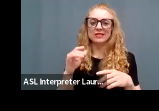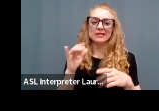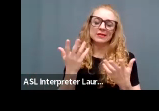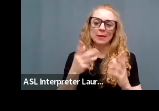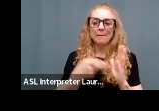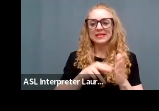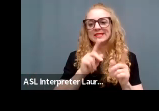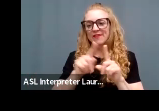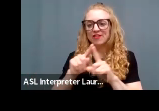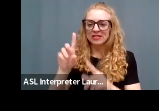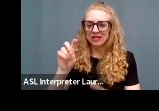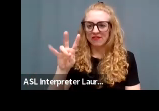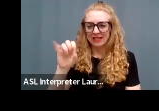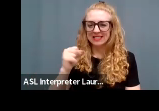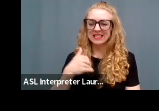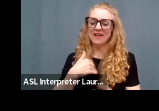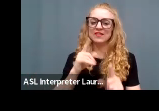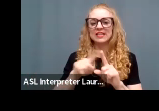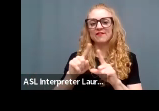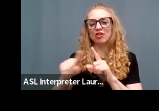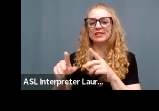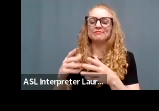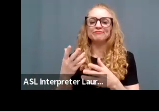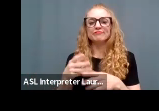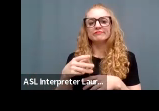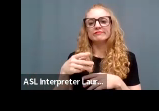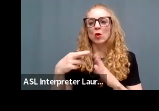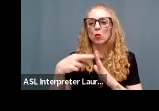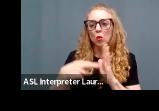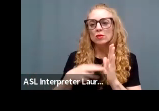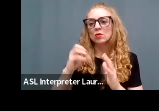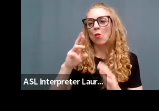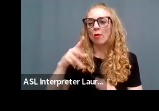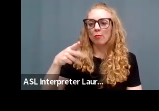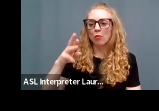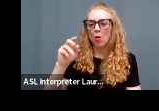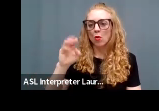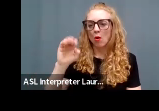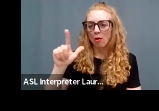been built around certain protocols or languages that devices speak so the three big ones in smart